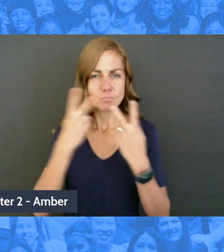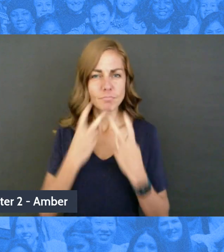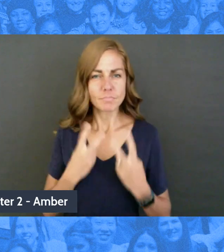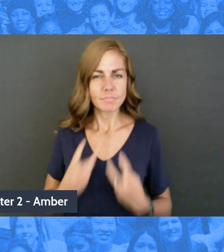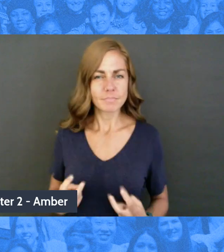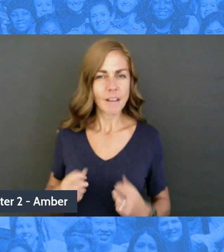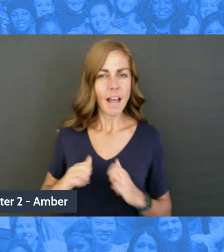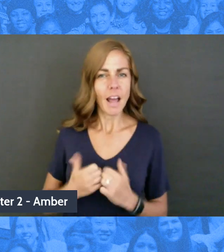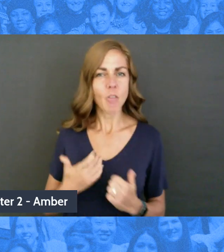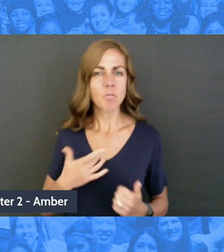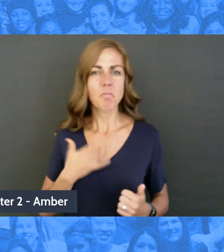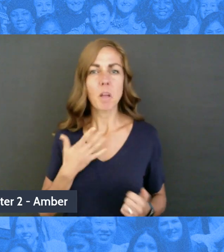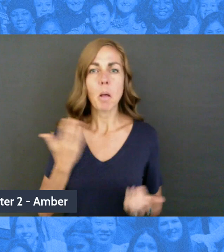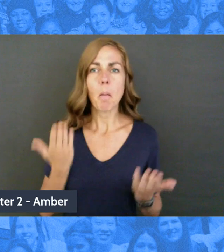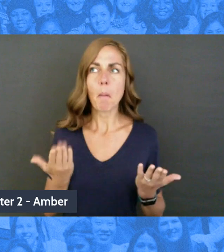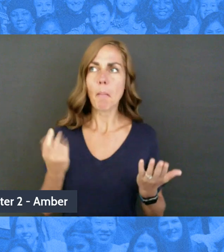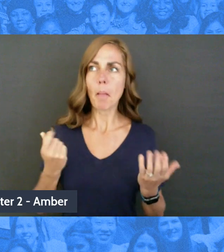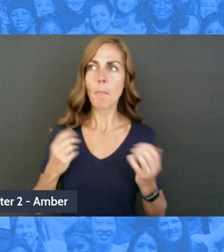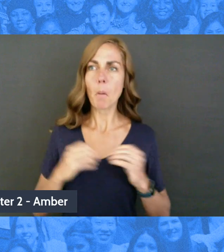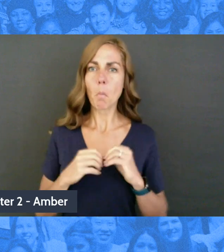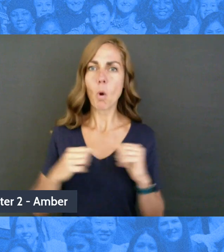a little more open or grounded